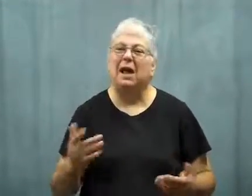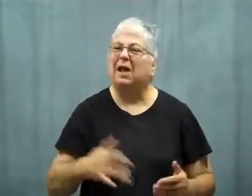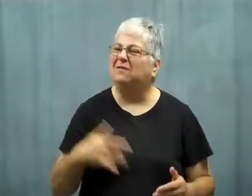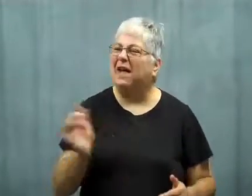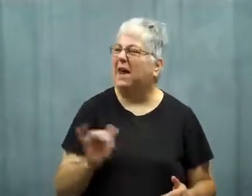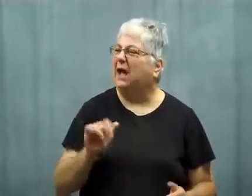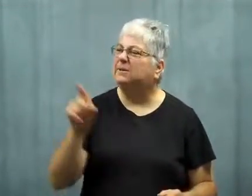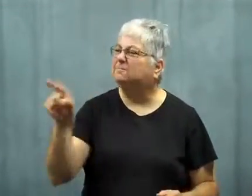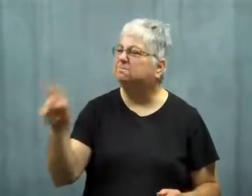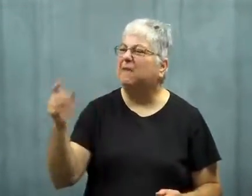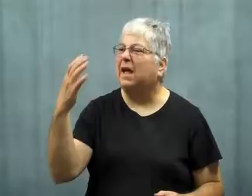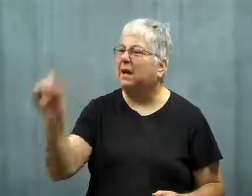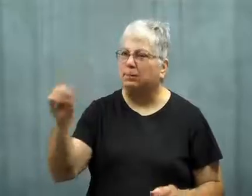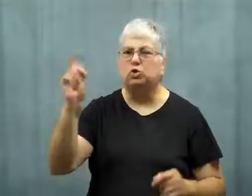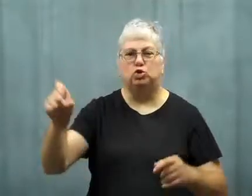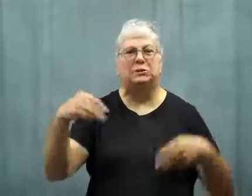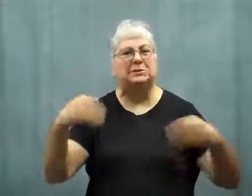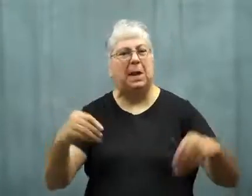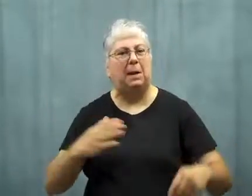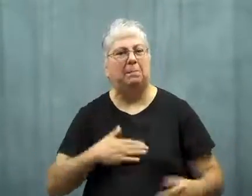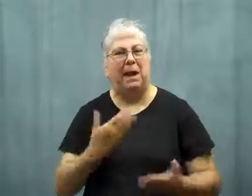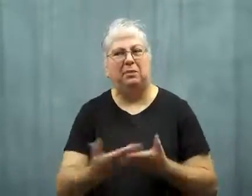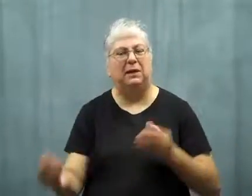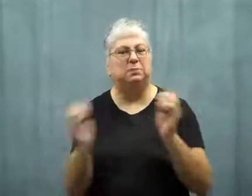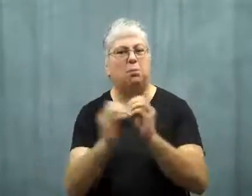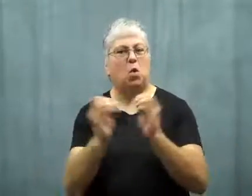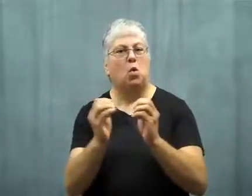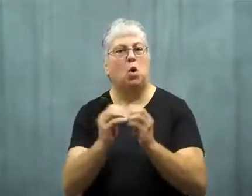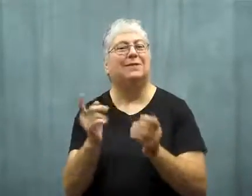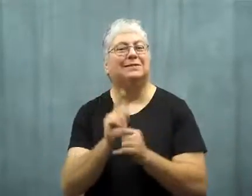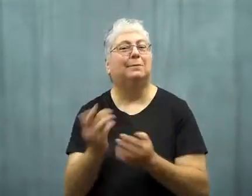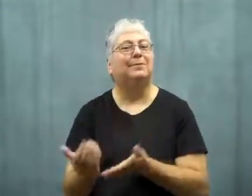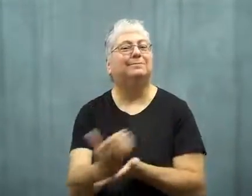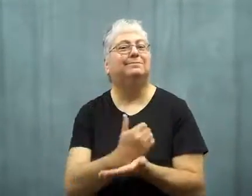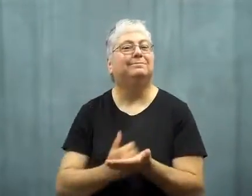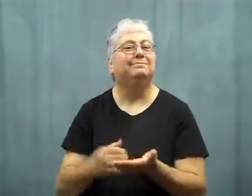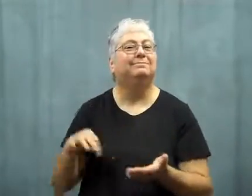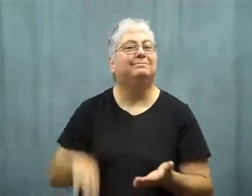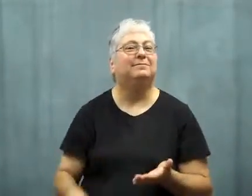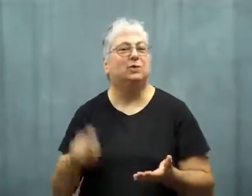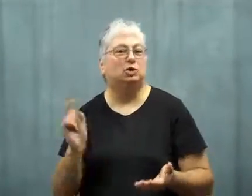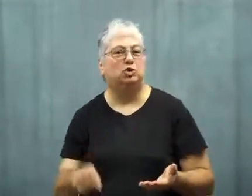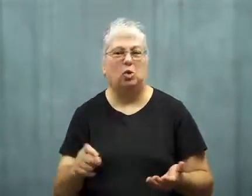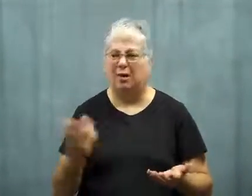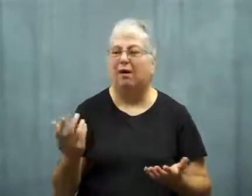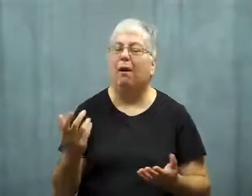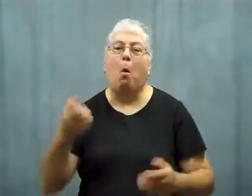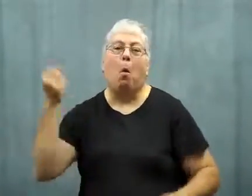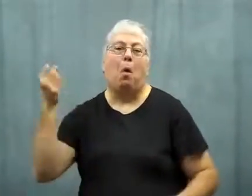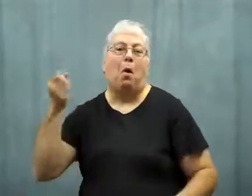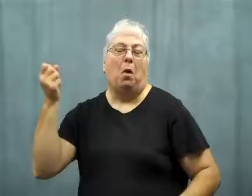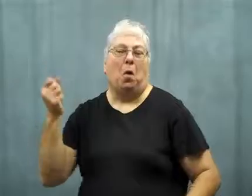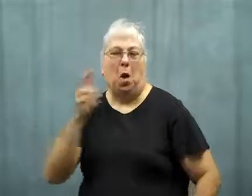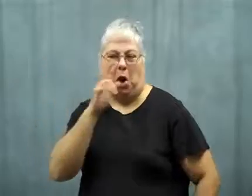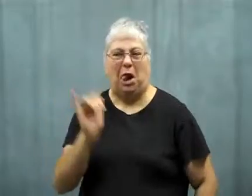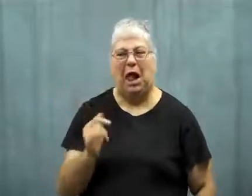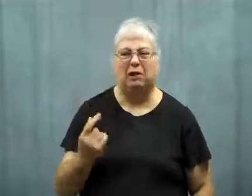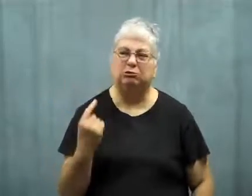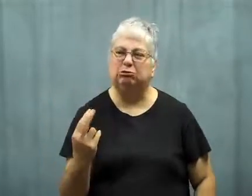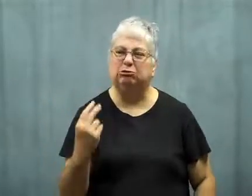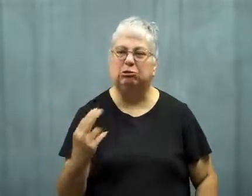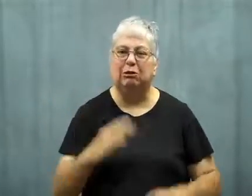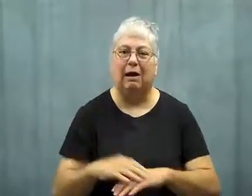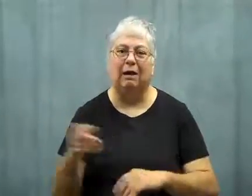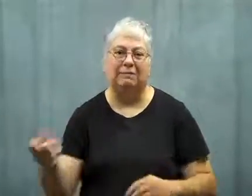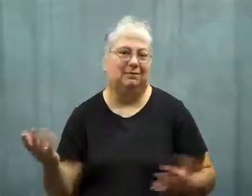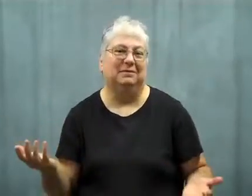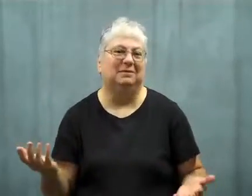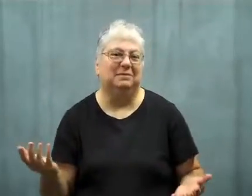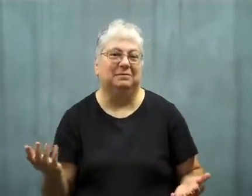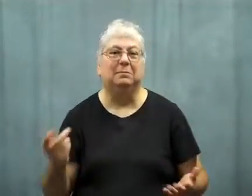He thought the company wasn't selling as much of his designs as it should.